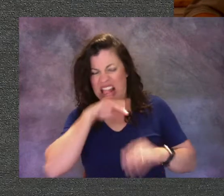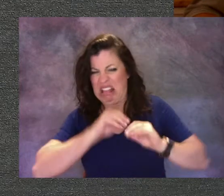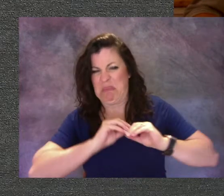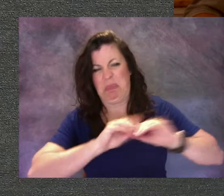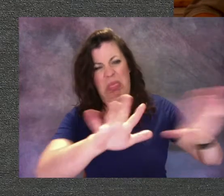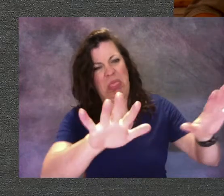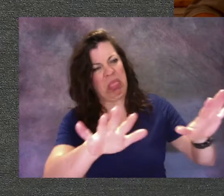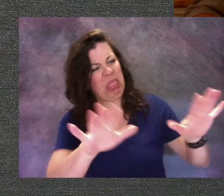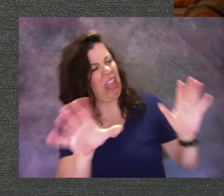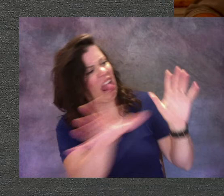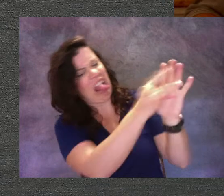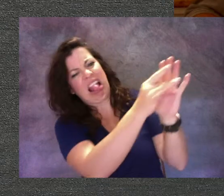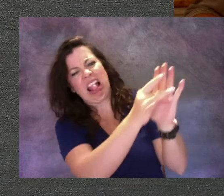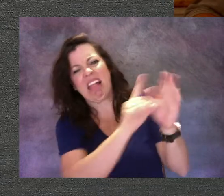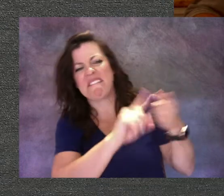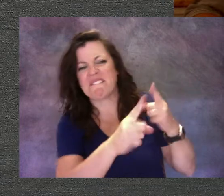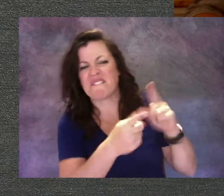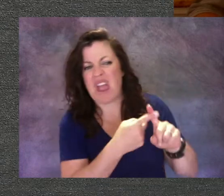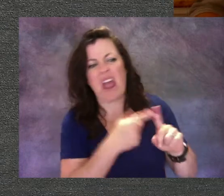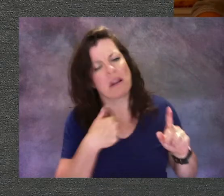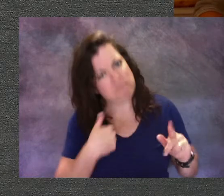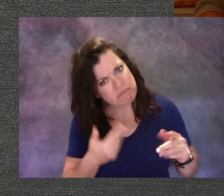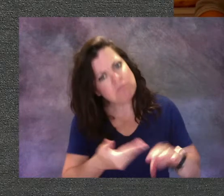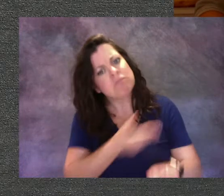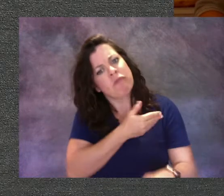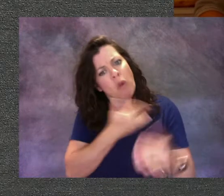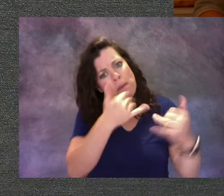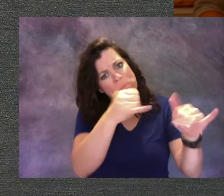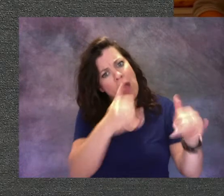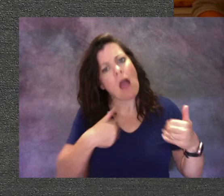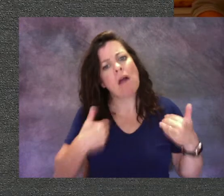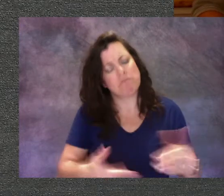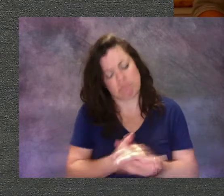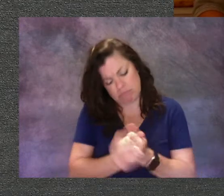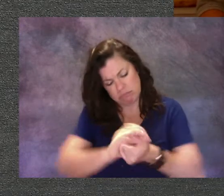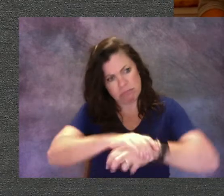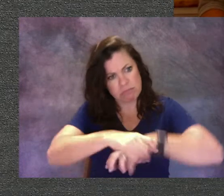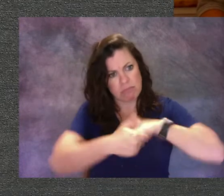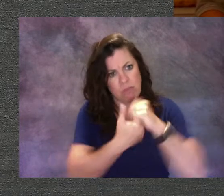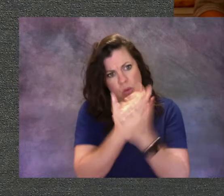You should always wash your hands before you play. Then you won't be spreading germs